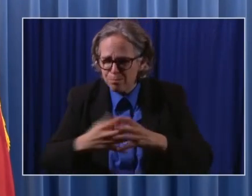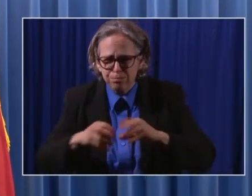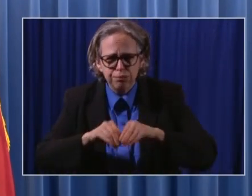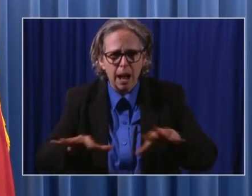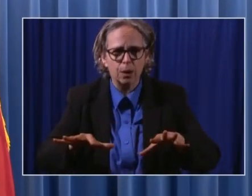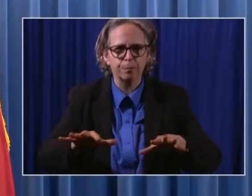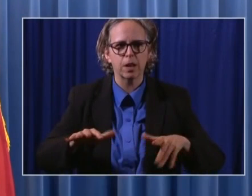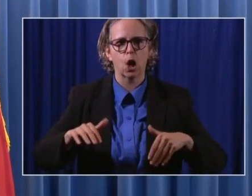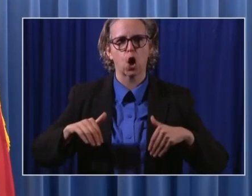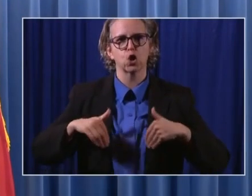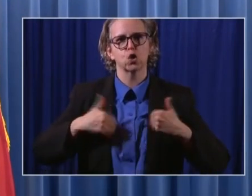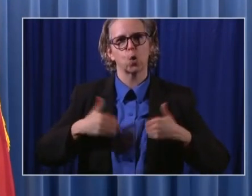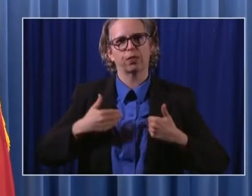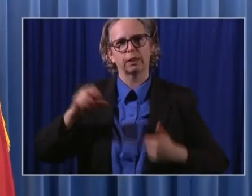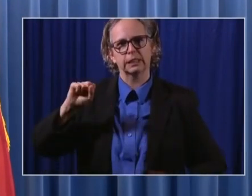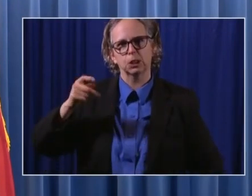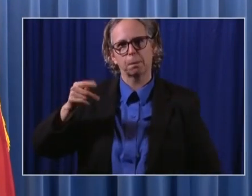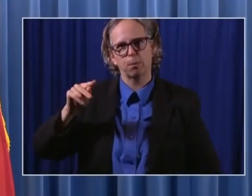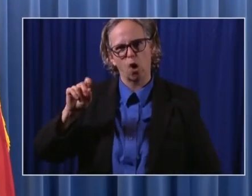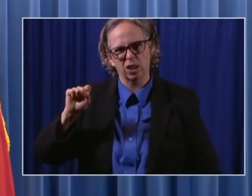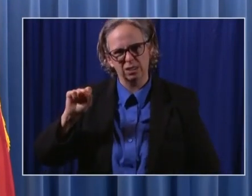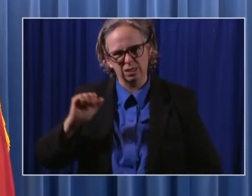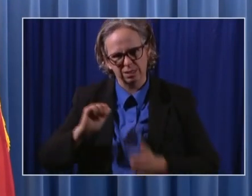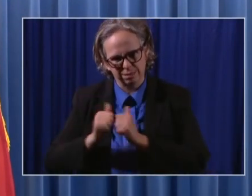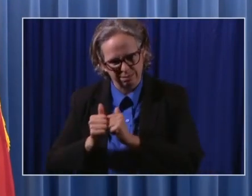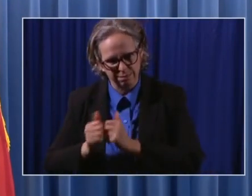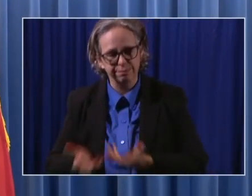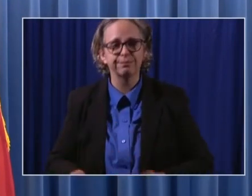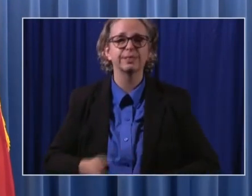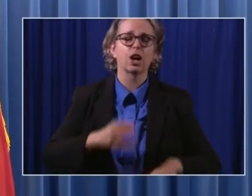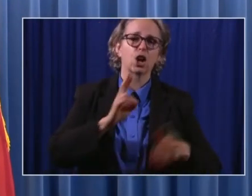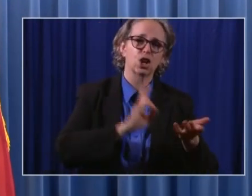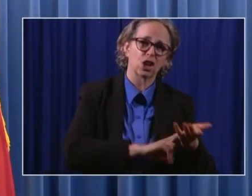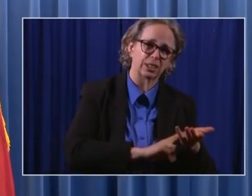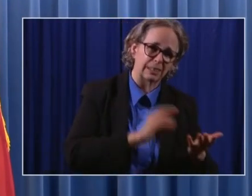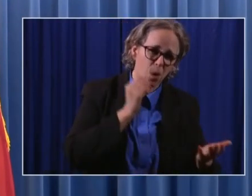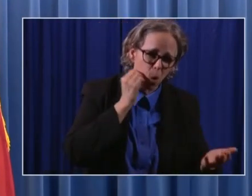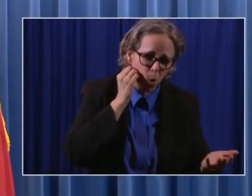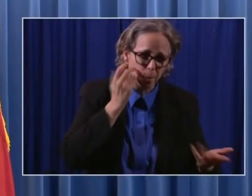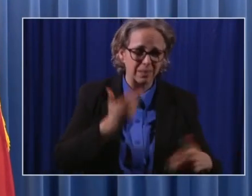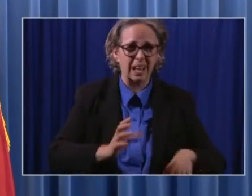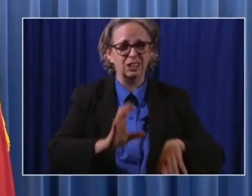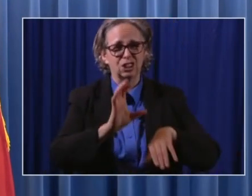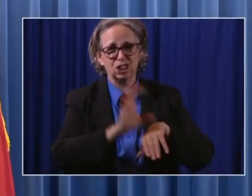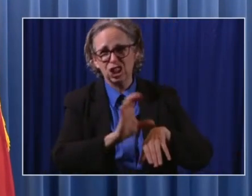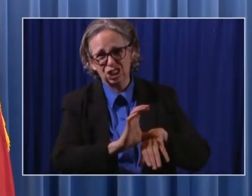CASES INCREASED FROM 5.5 TO 12. SOME OF THE OUTBREAK CLARK COUNTY EARLY TO YOUTH SPORTS. ALSO THE LONG-TERM CARE FACILITIES.